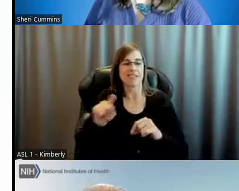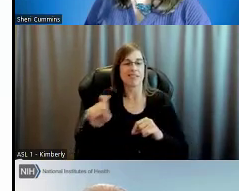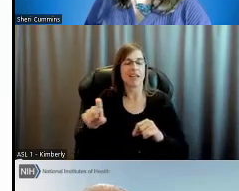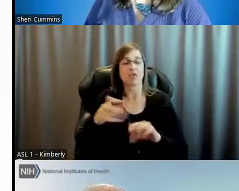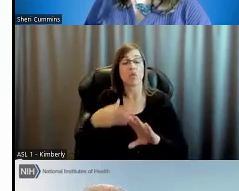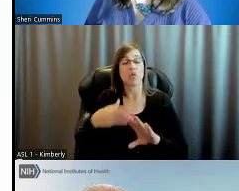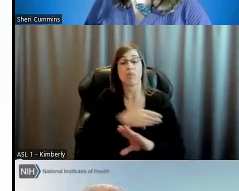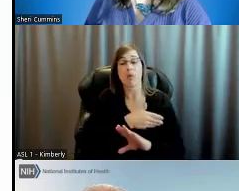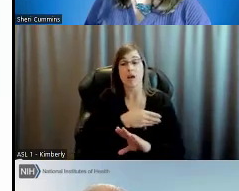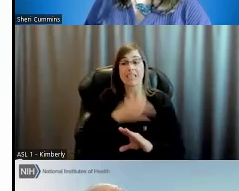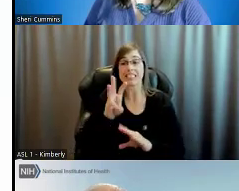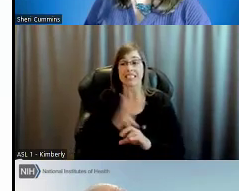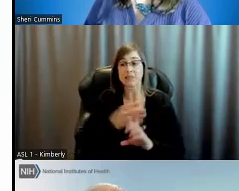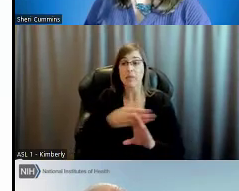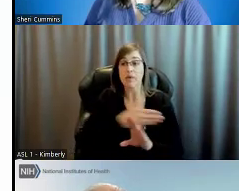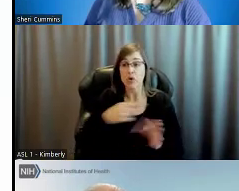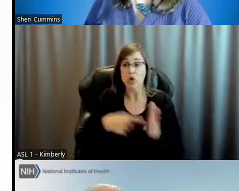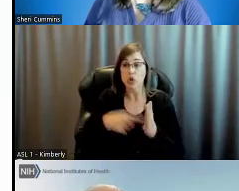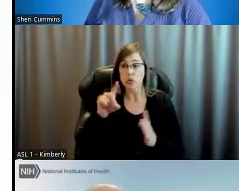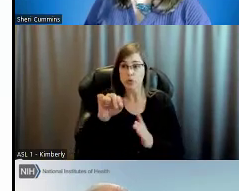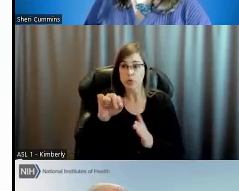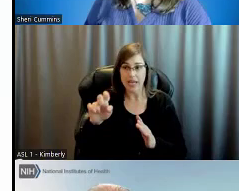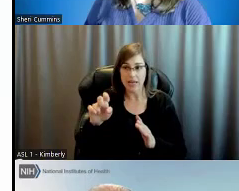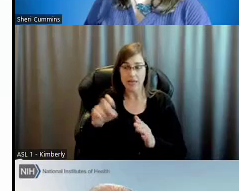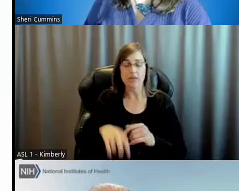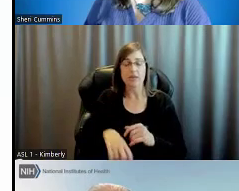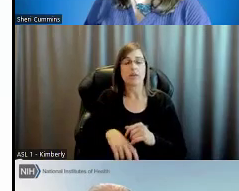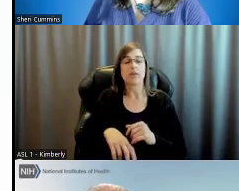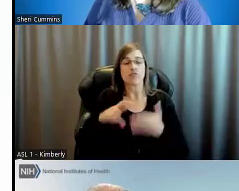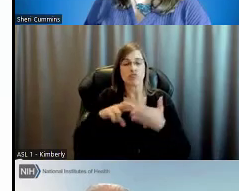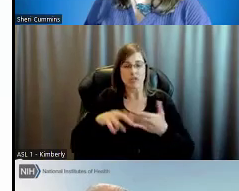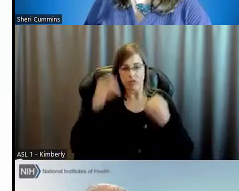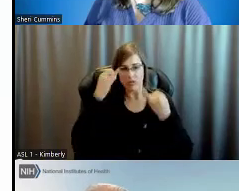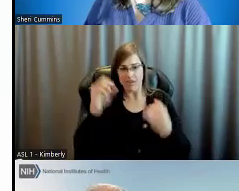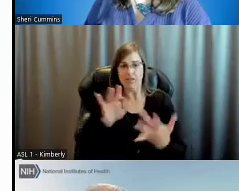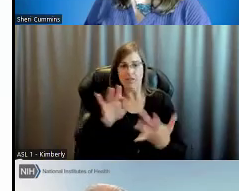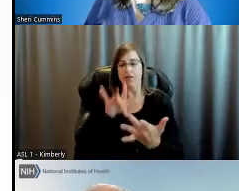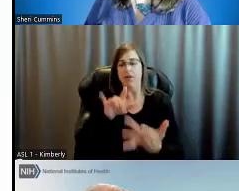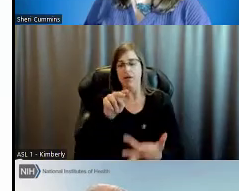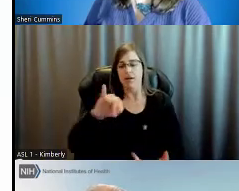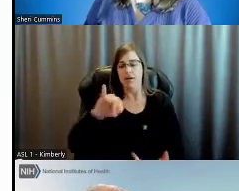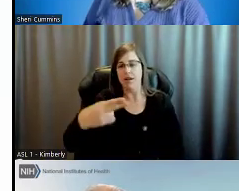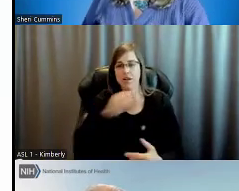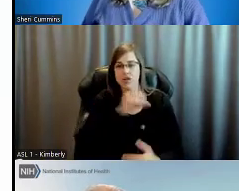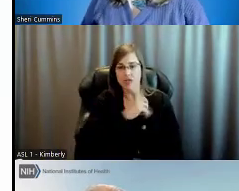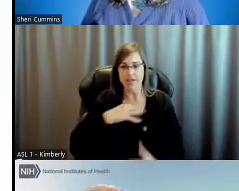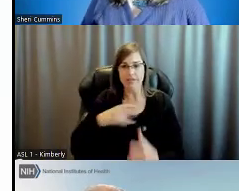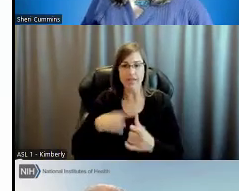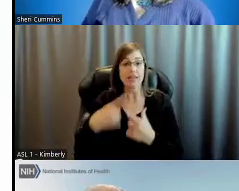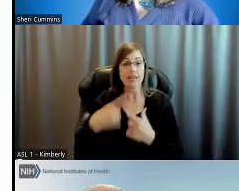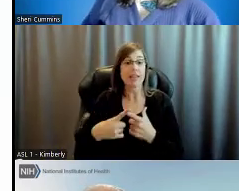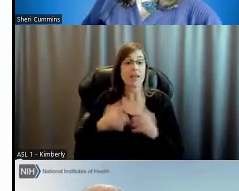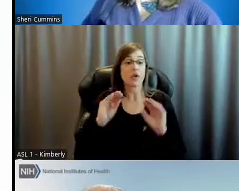you need to refine your research ideas and reach out to NIH staff, and then you need to put your research team together